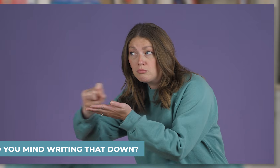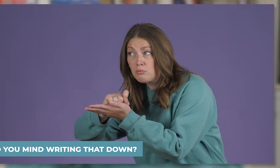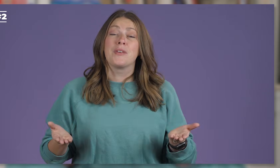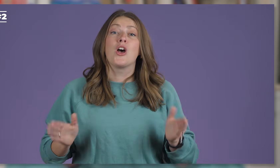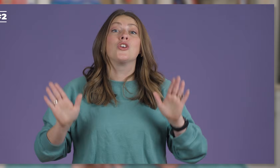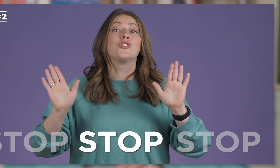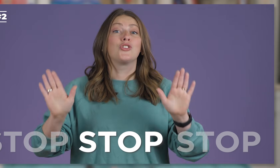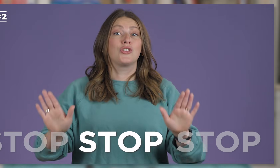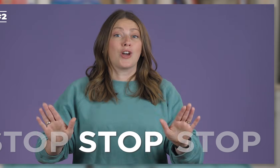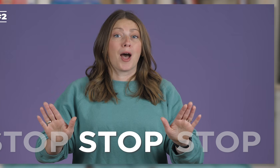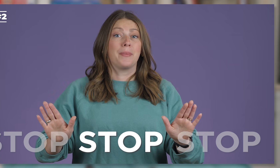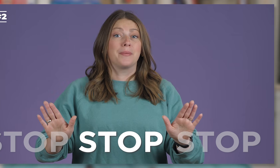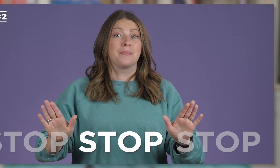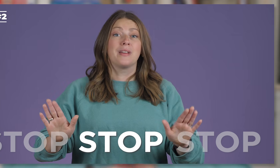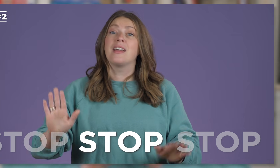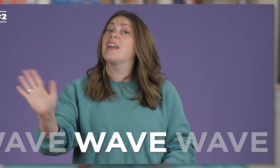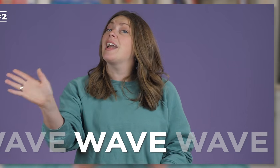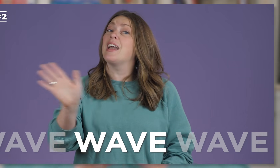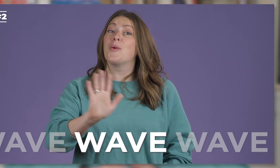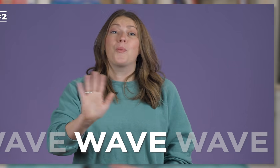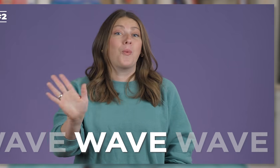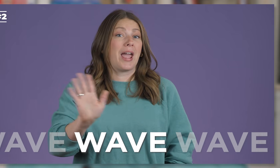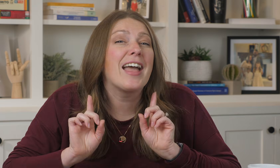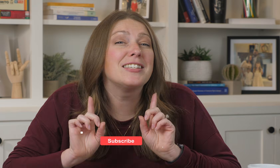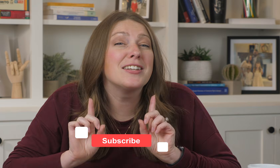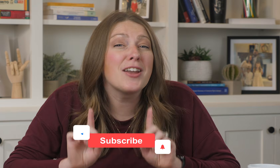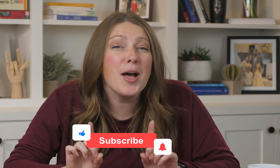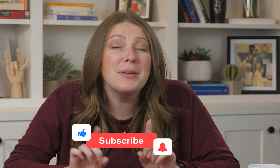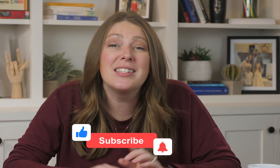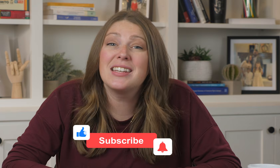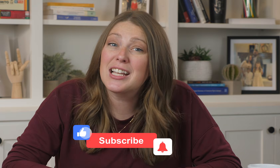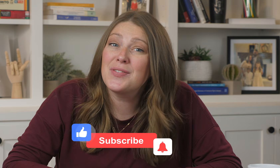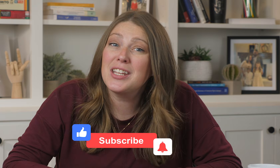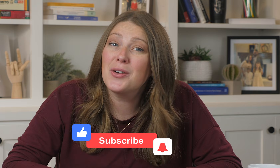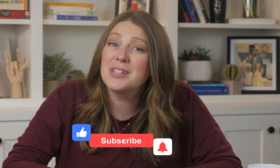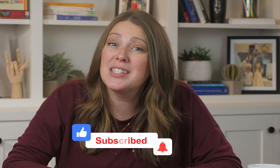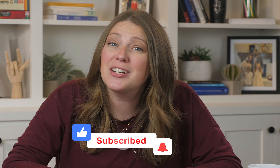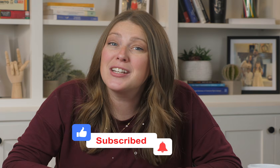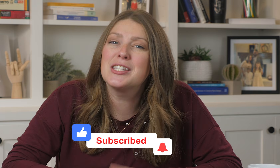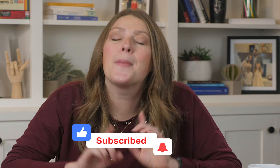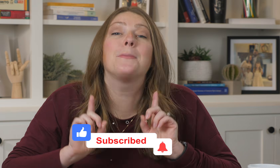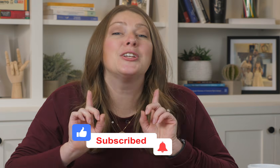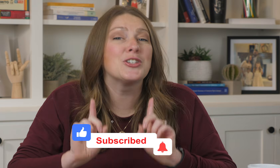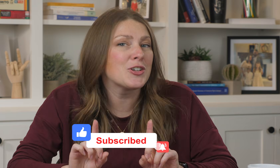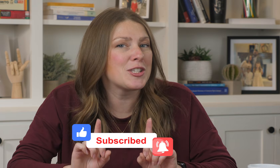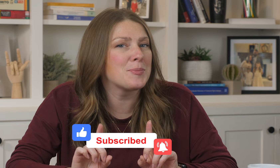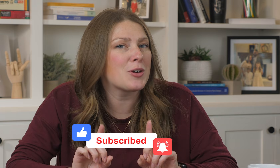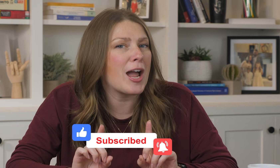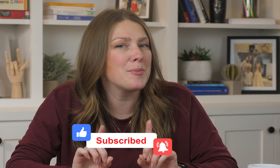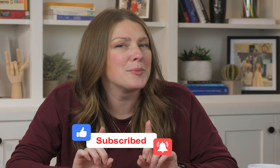be sure to check out this series in its entirety and to not miss the next video in the series. Be sure to subscribe.